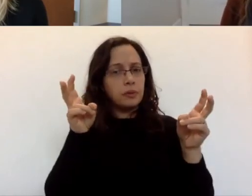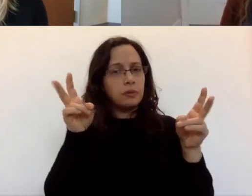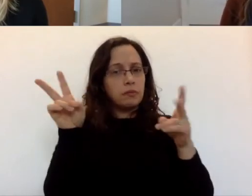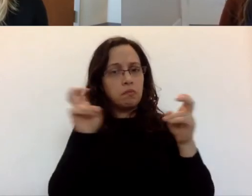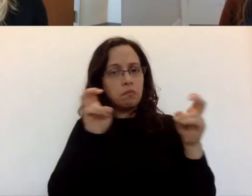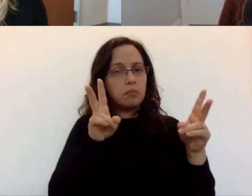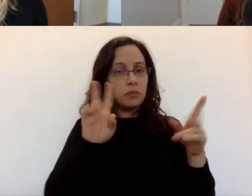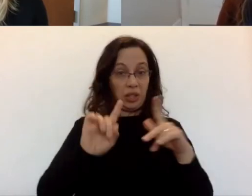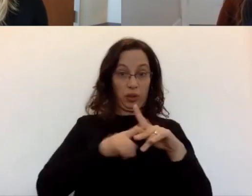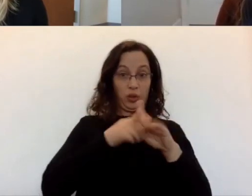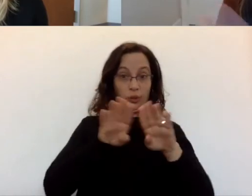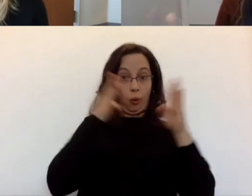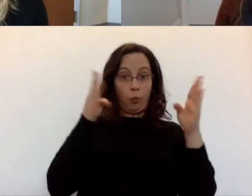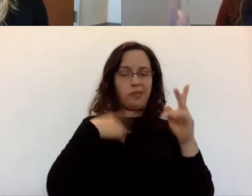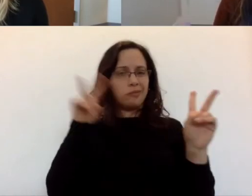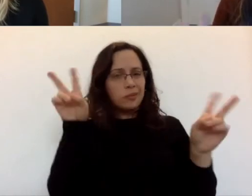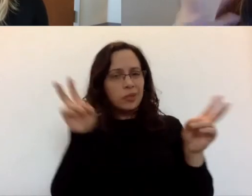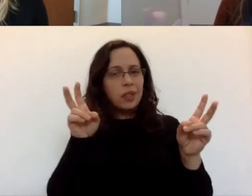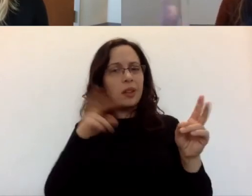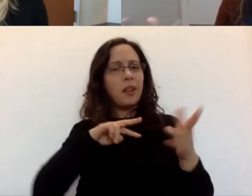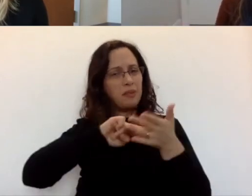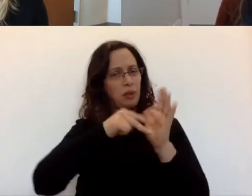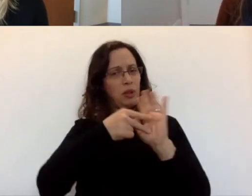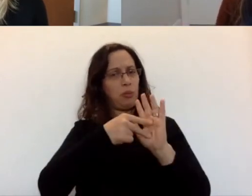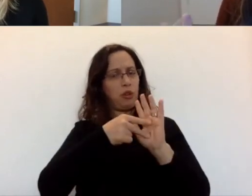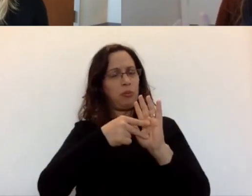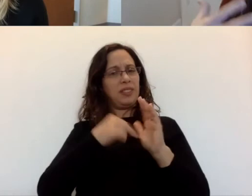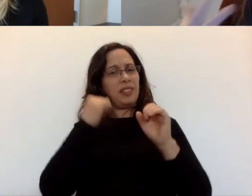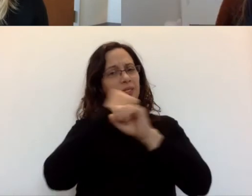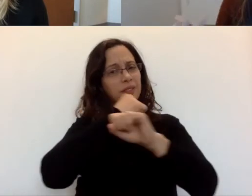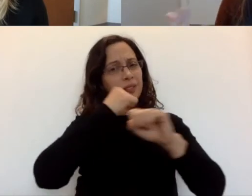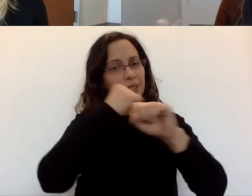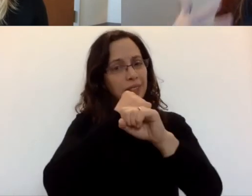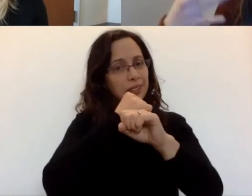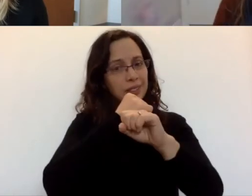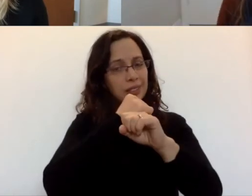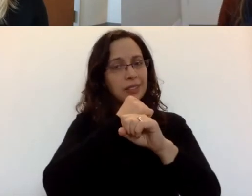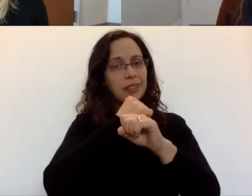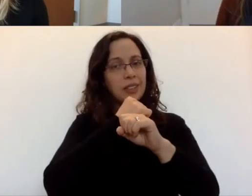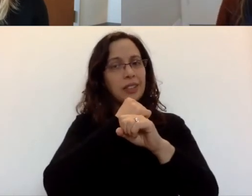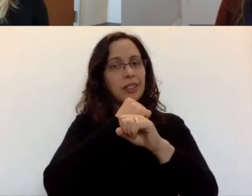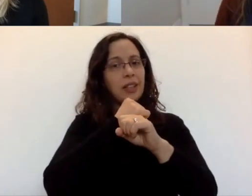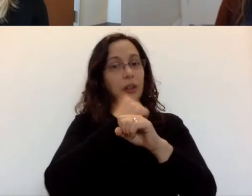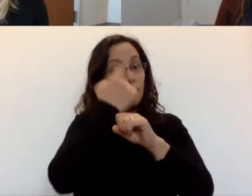beginning that you know the purpose of violence is is you know very much in the service of the of